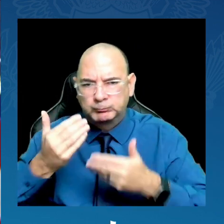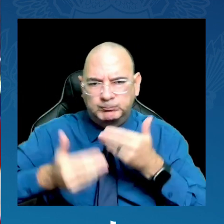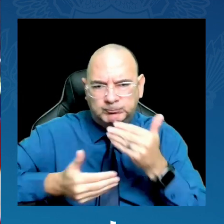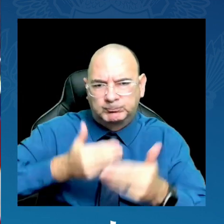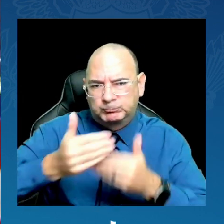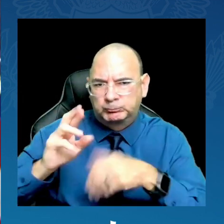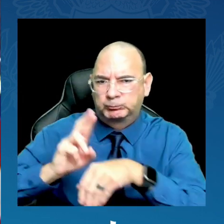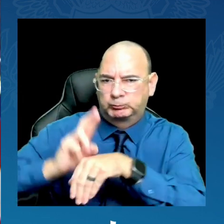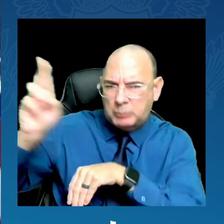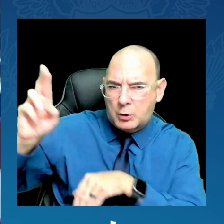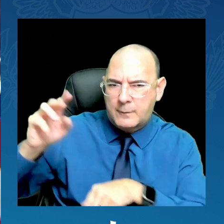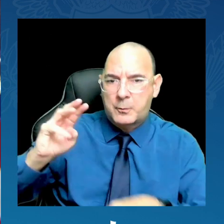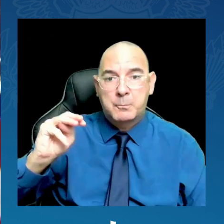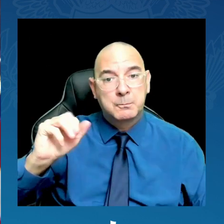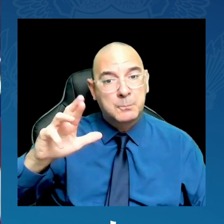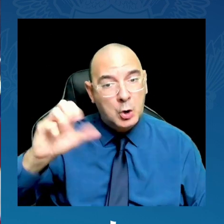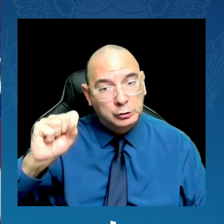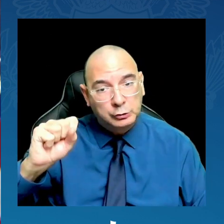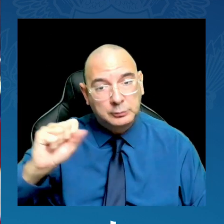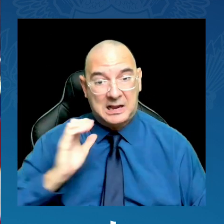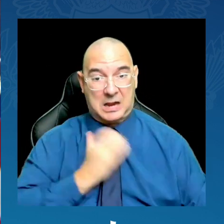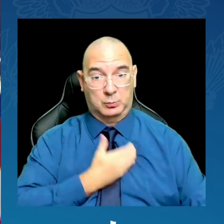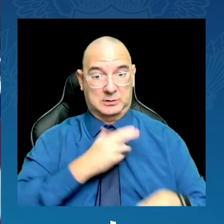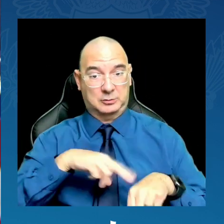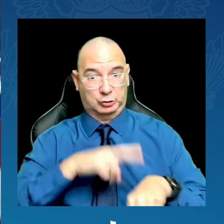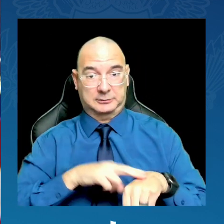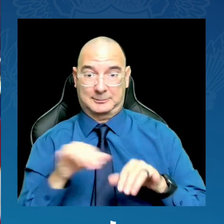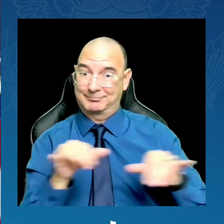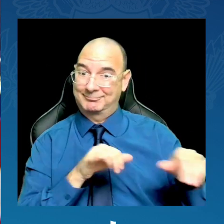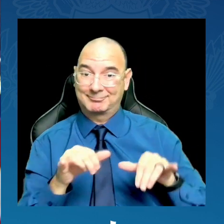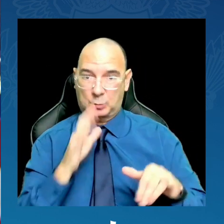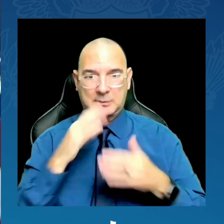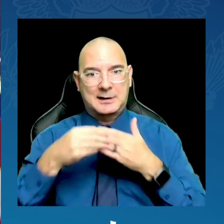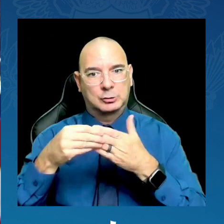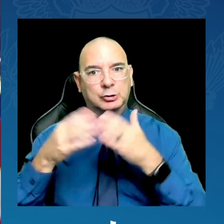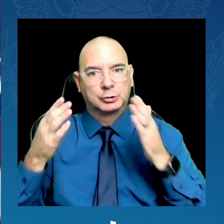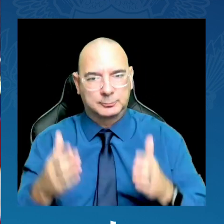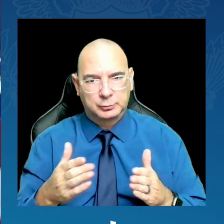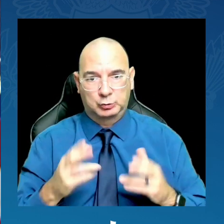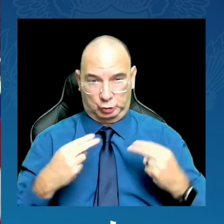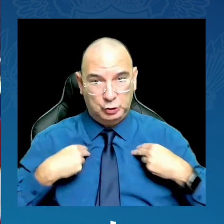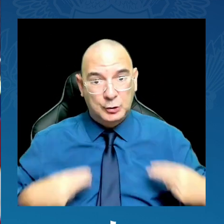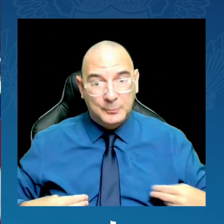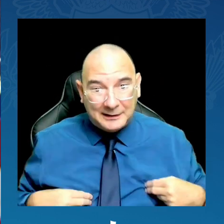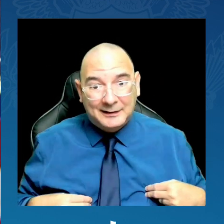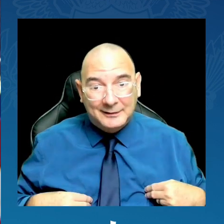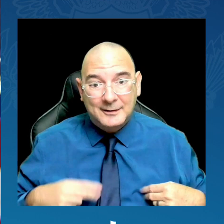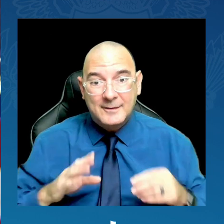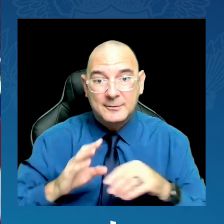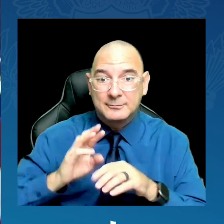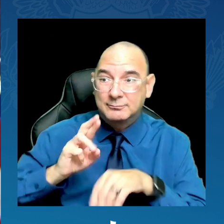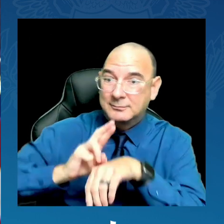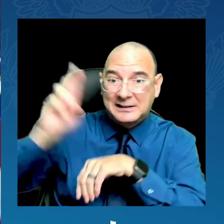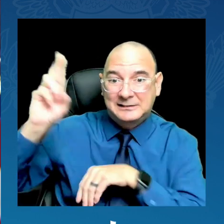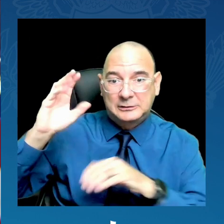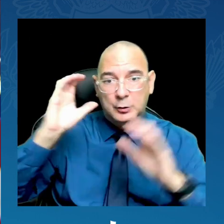And our nation is also leading the way in human space exploration closer to home. For over two decades,